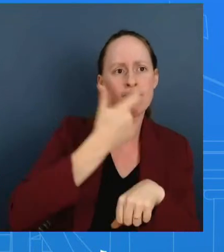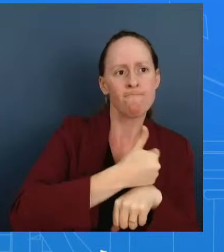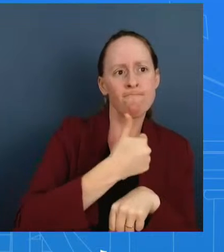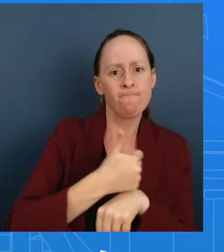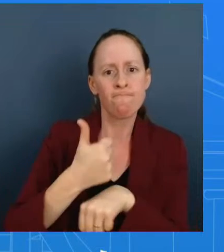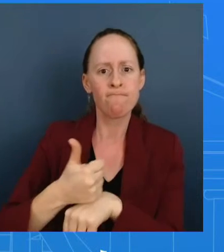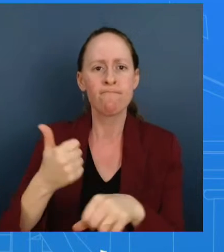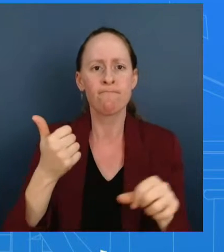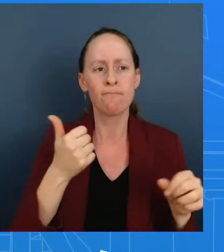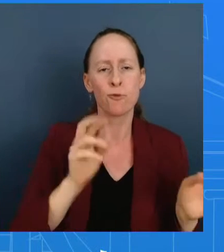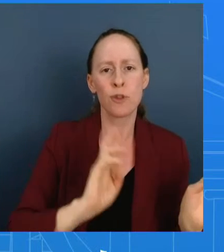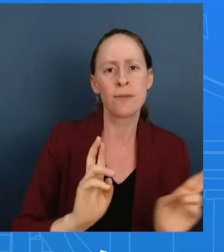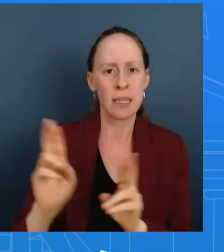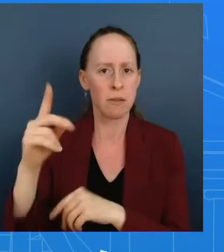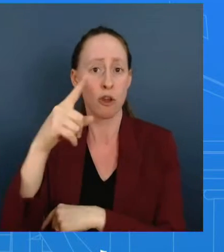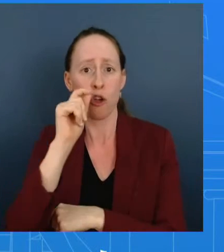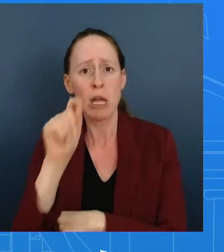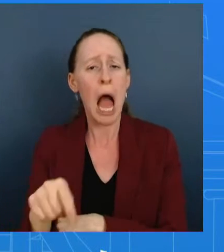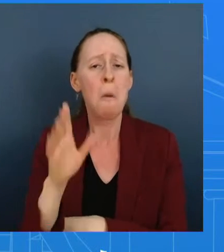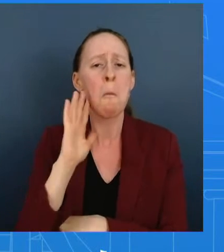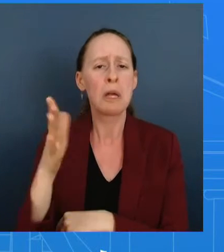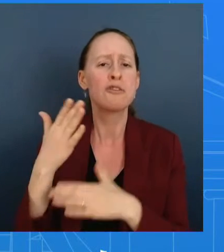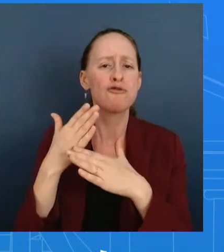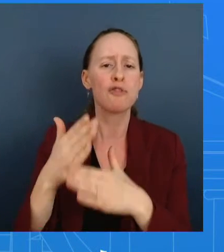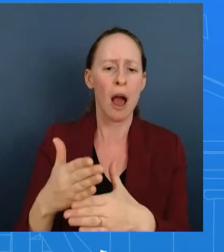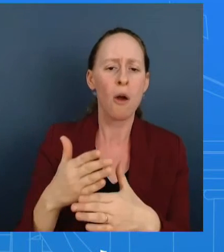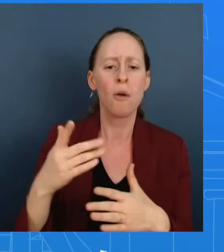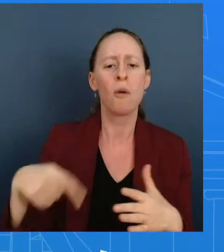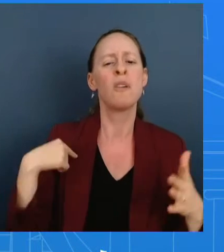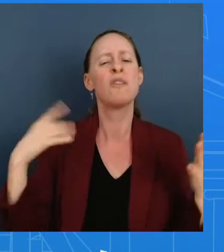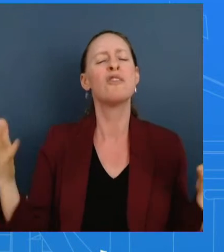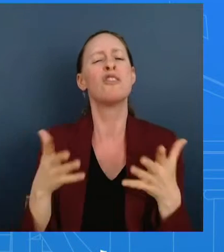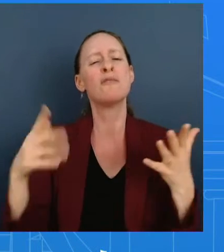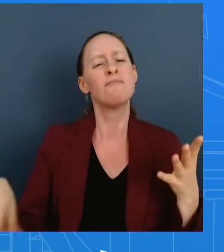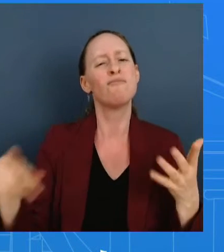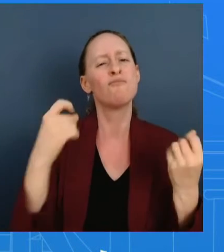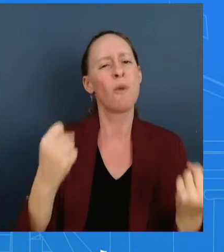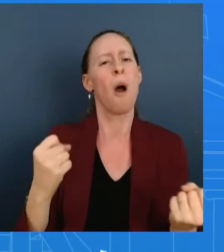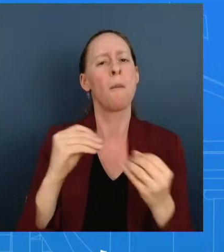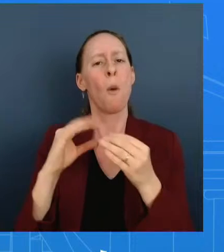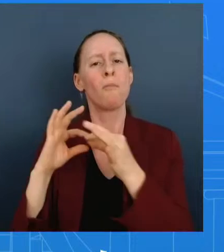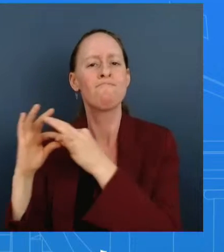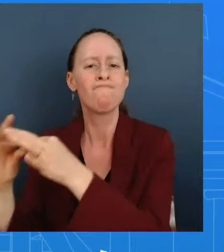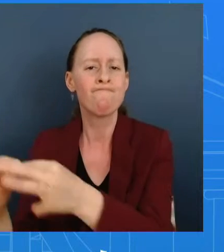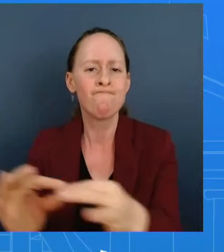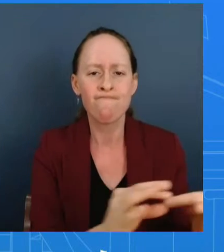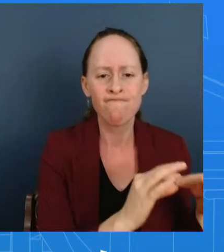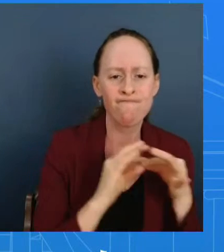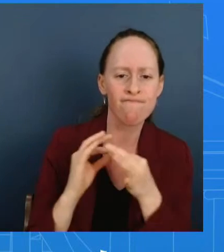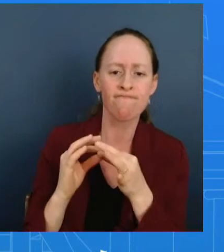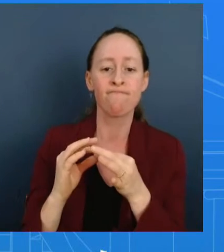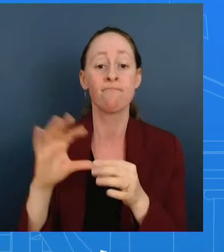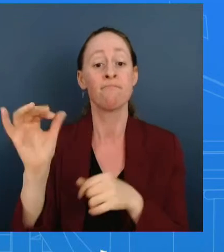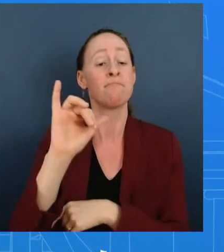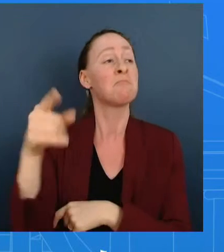You're going to see some announcements with respect to the defense industrial base and how to shore up that